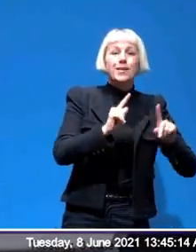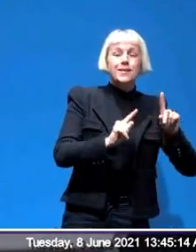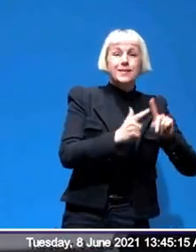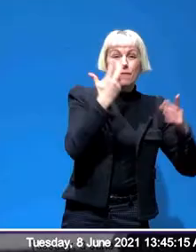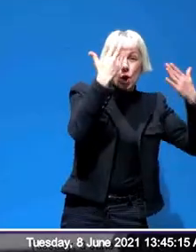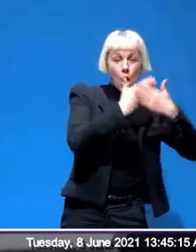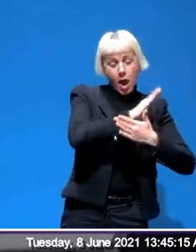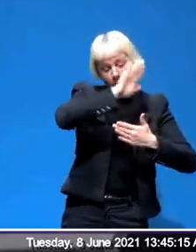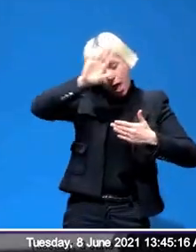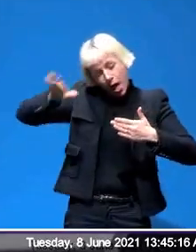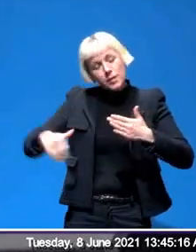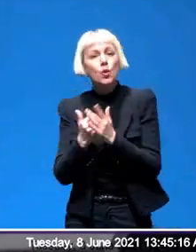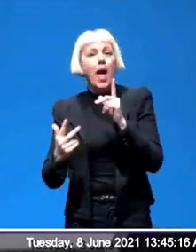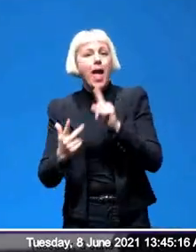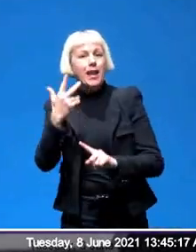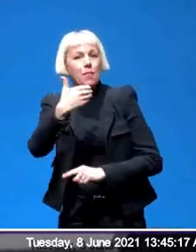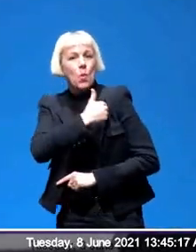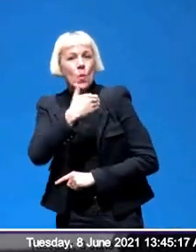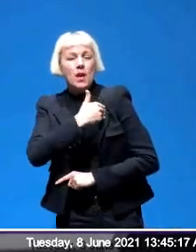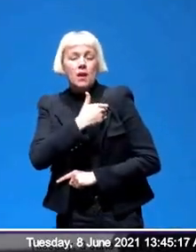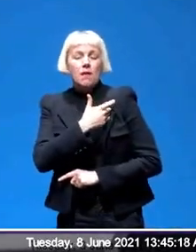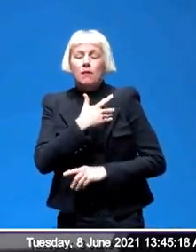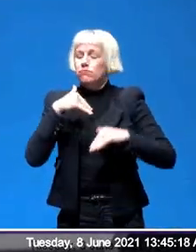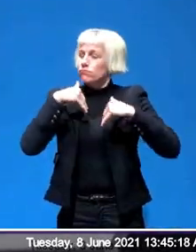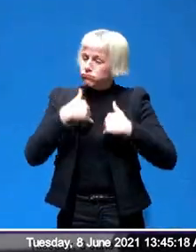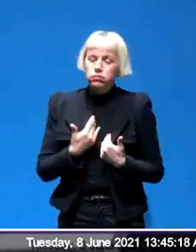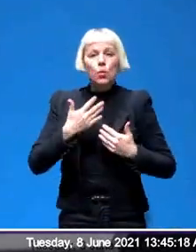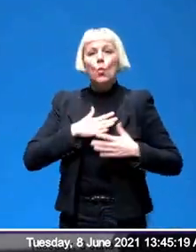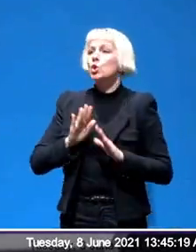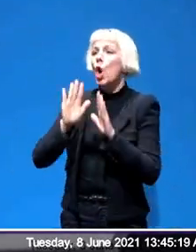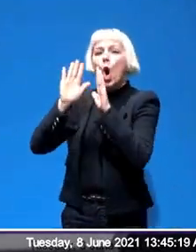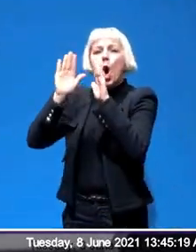morning shift, they wanted to go home so they didn't want to stay back for a meeting.